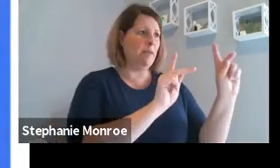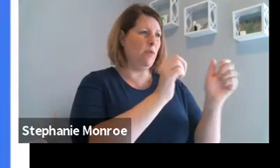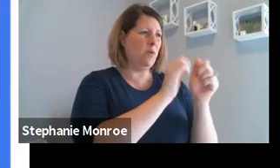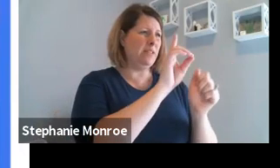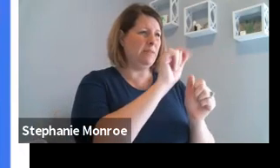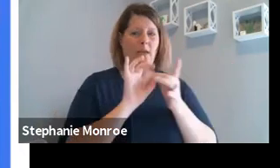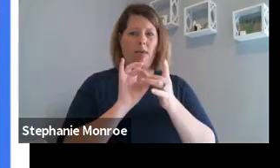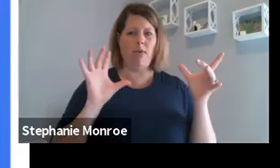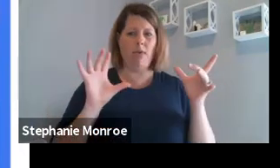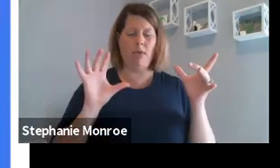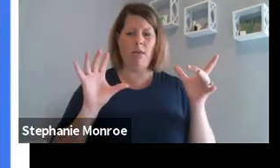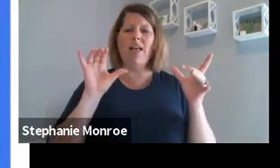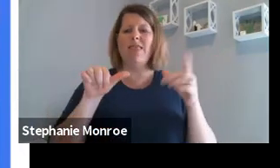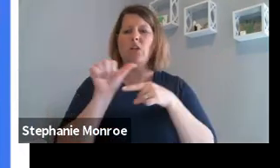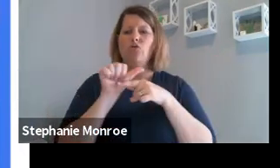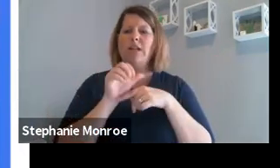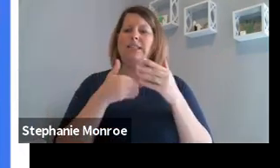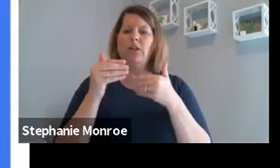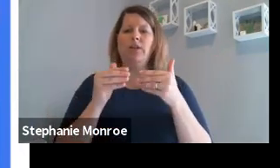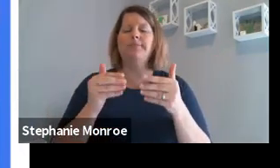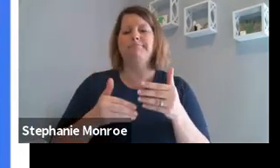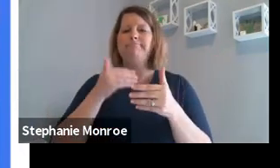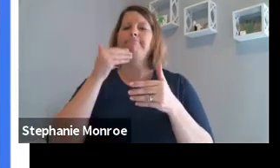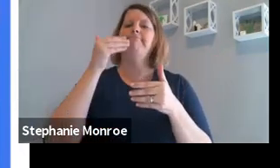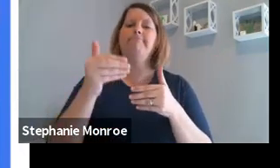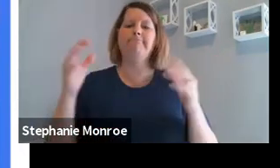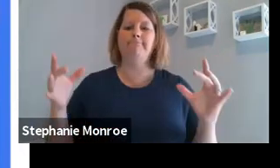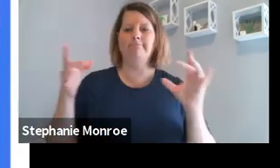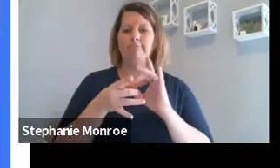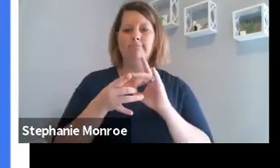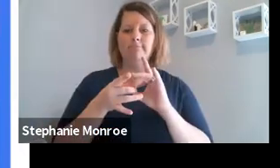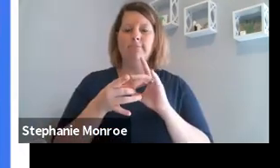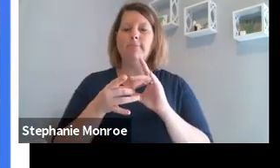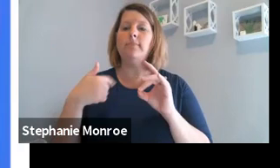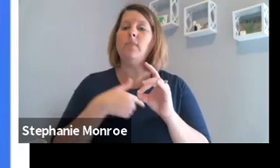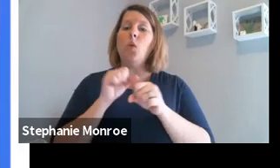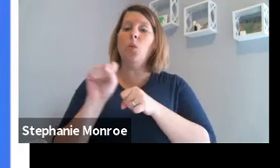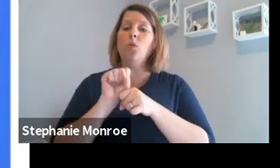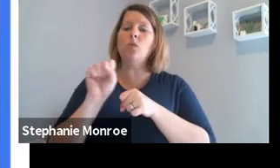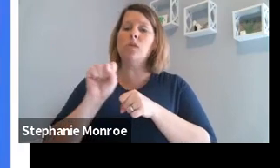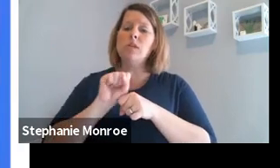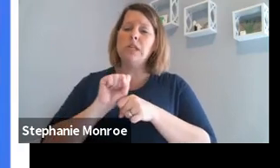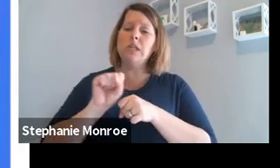This training series is the first step to bridging that gap. We're working internally to train or organizations